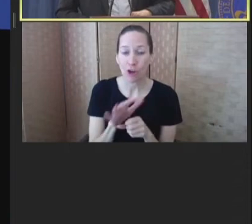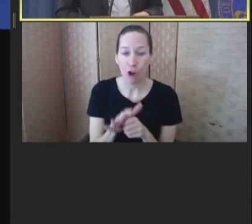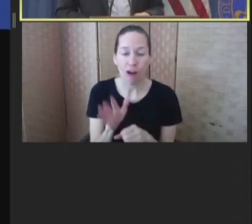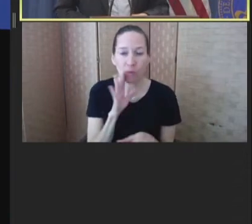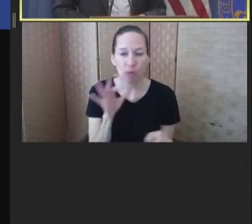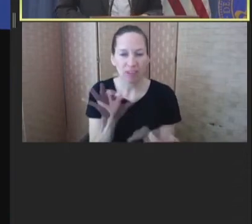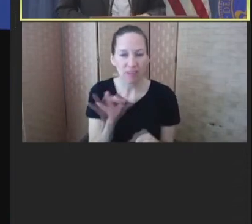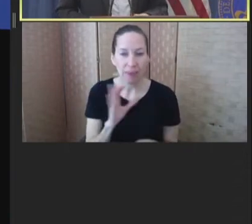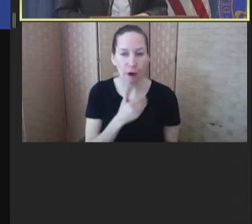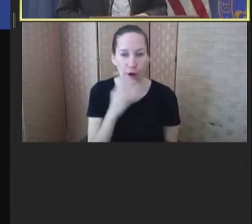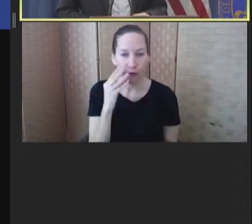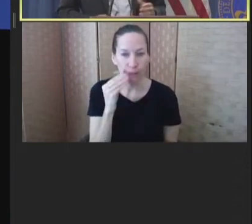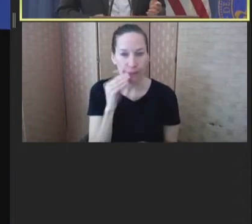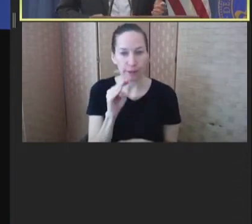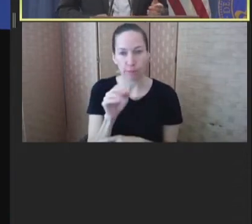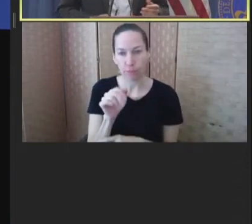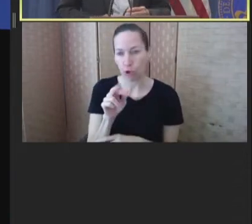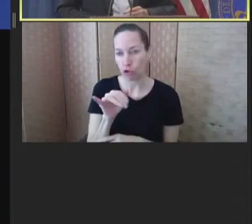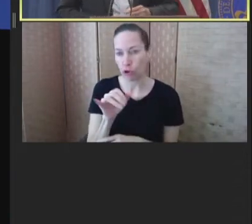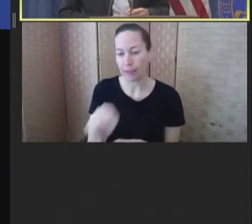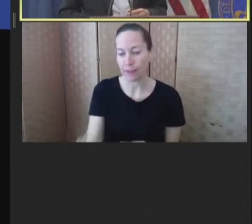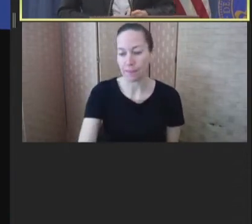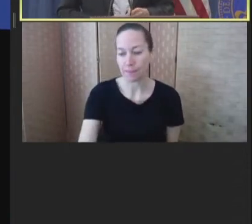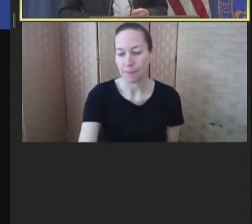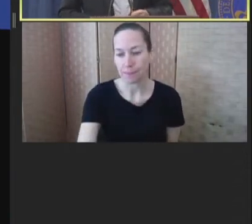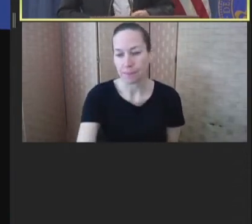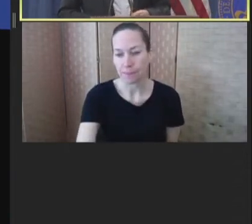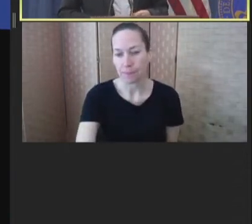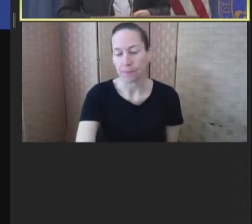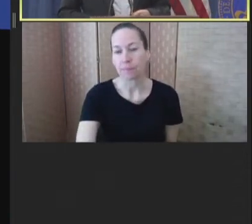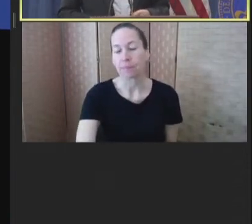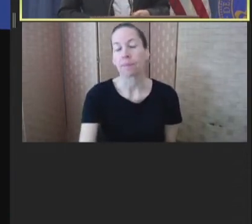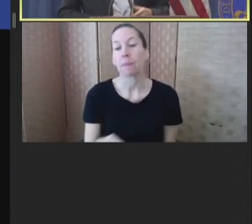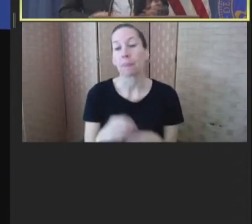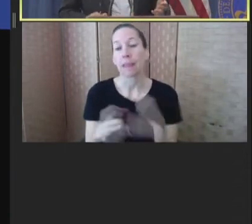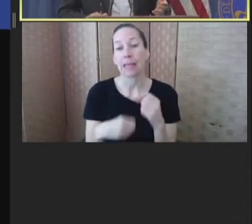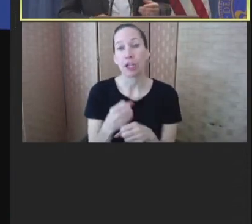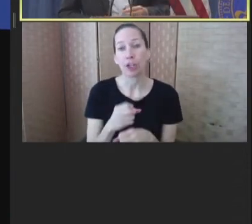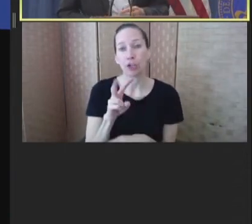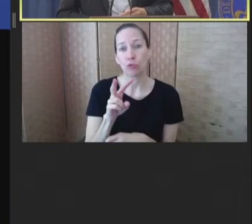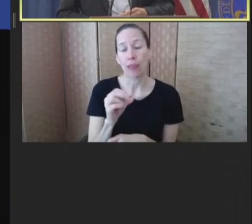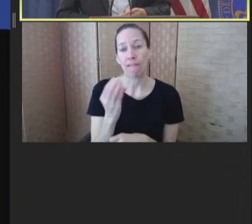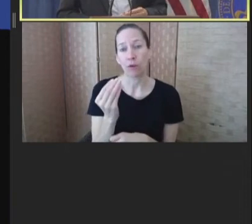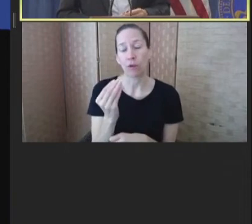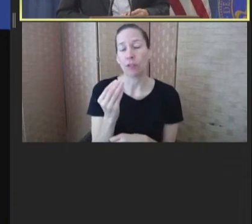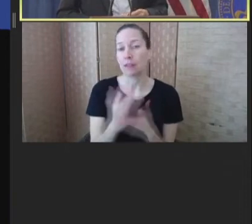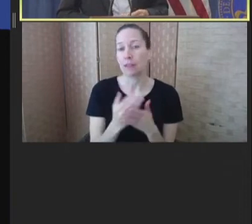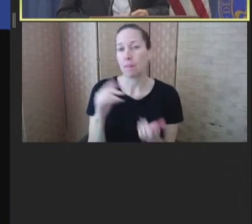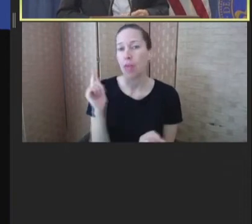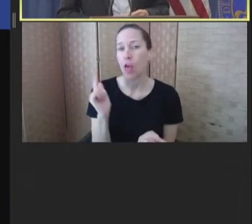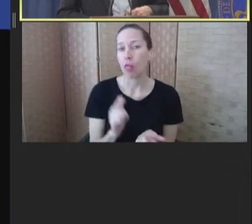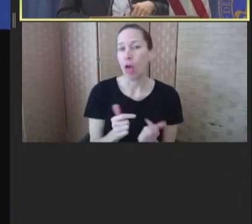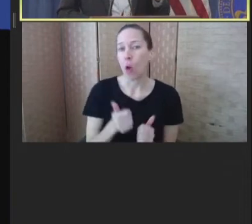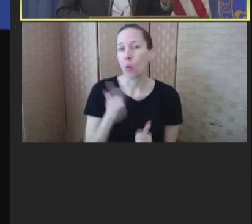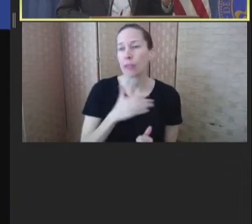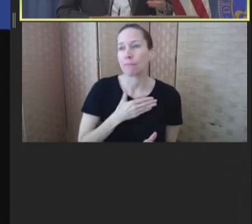We, in 2014, had some of the lowest vaccination rates in the state of California. Only 75